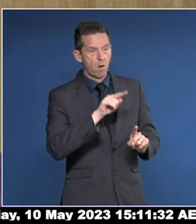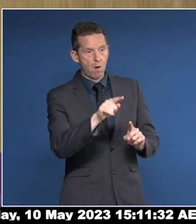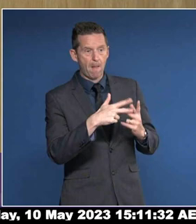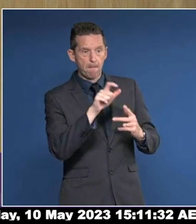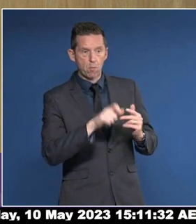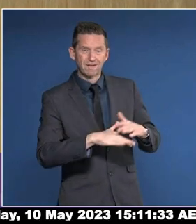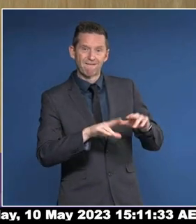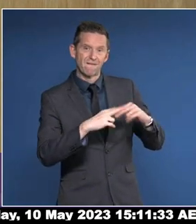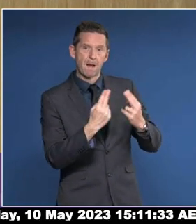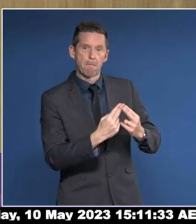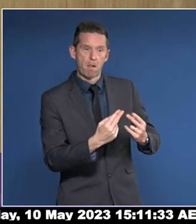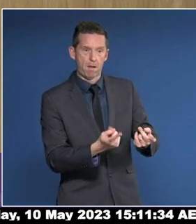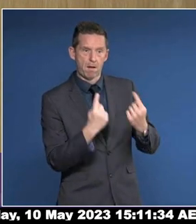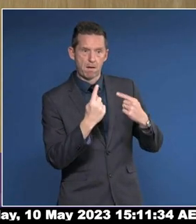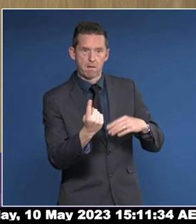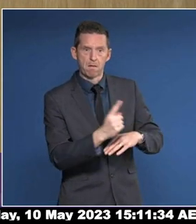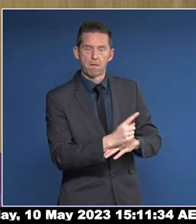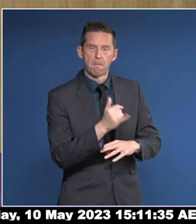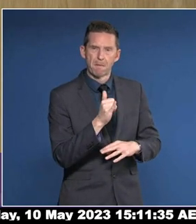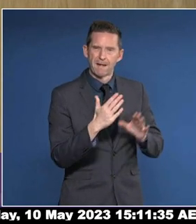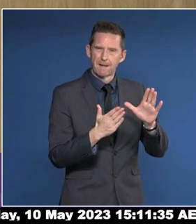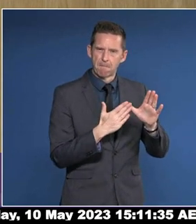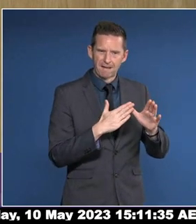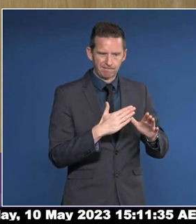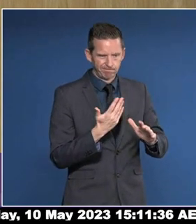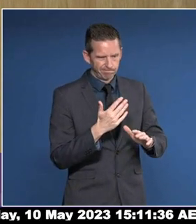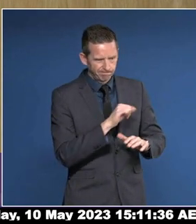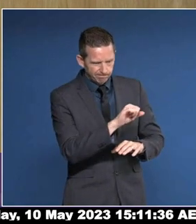It depends on the individual circumstances of that family and that child.